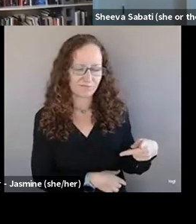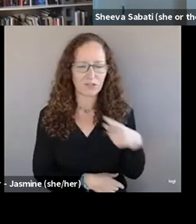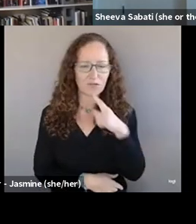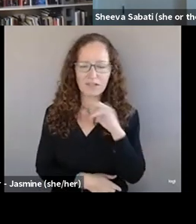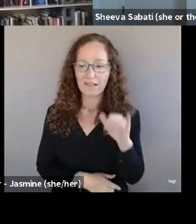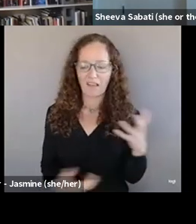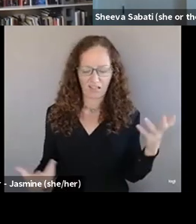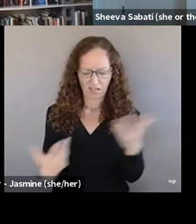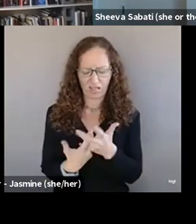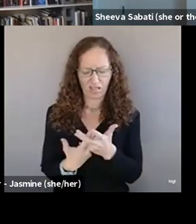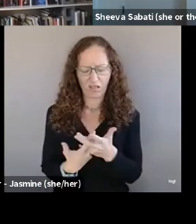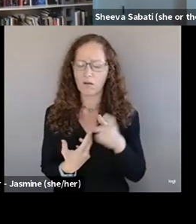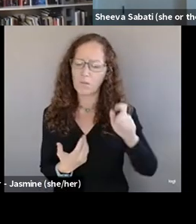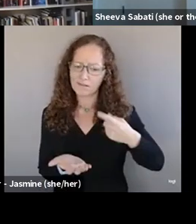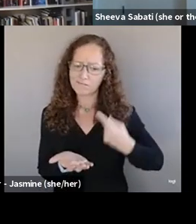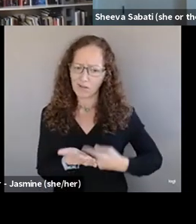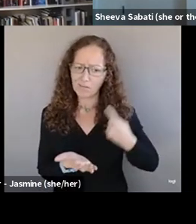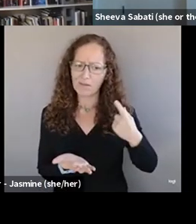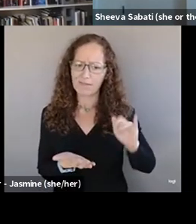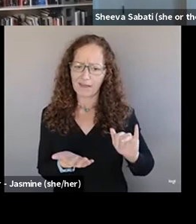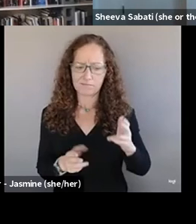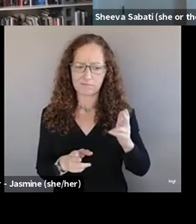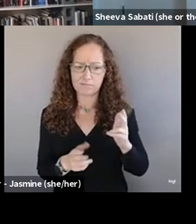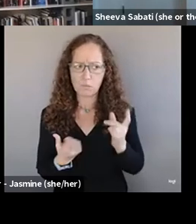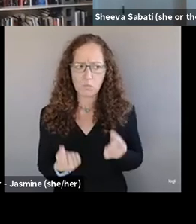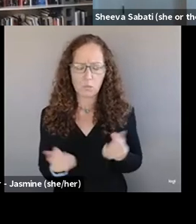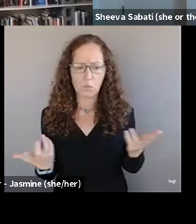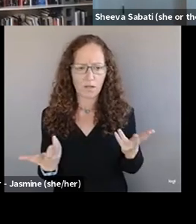do with that how we are with that is an important question in